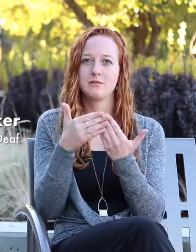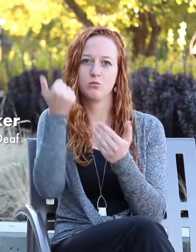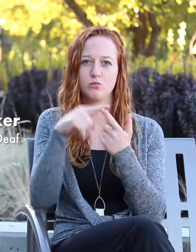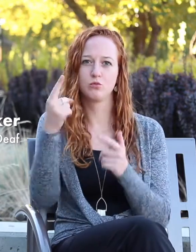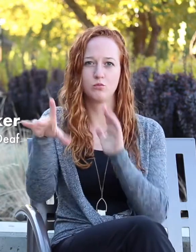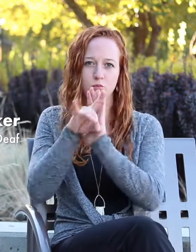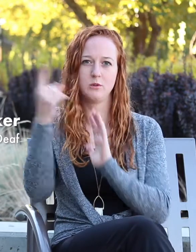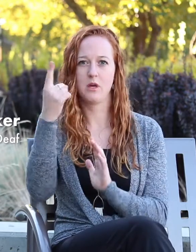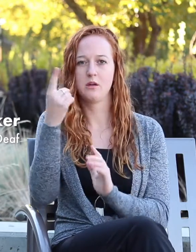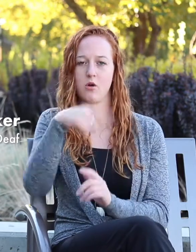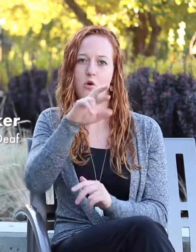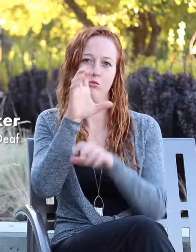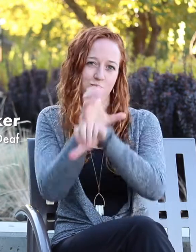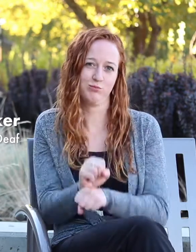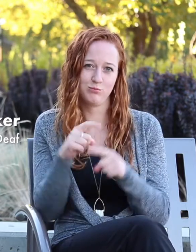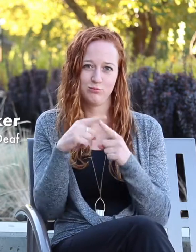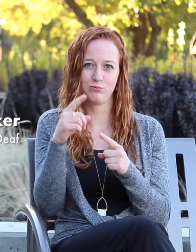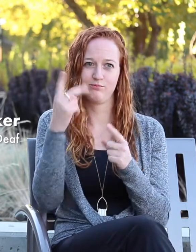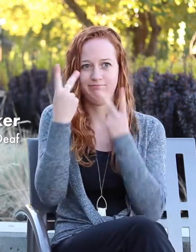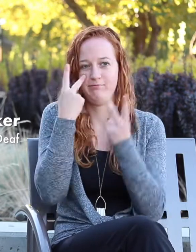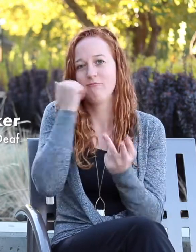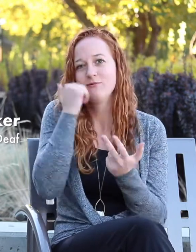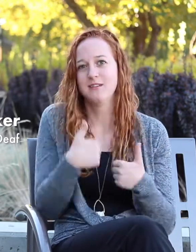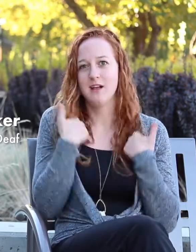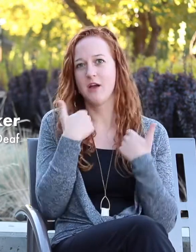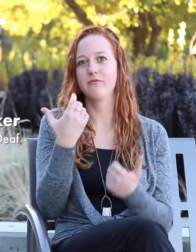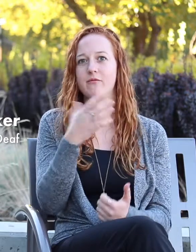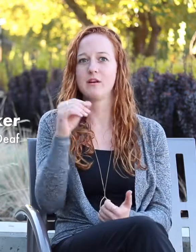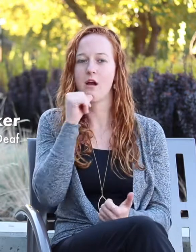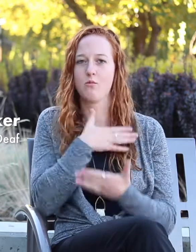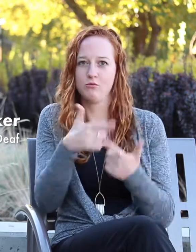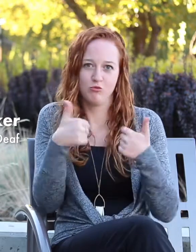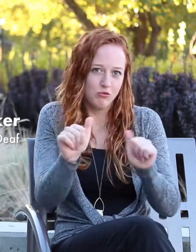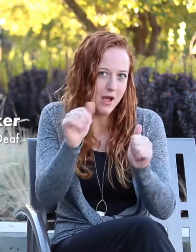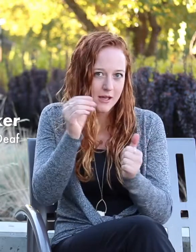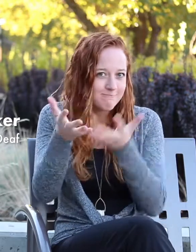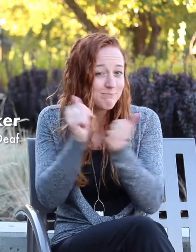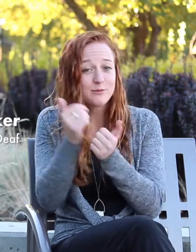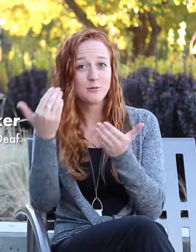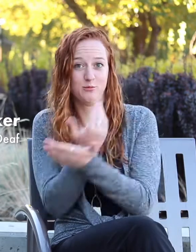I think most of it it's just easier to choose someone that they're more accustomed to, more, someone that's more familiar,